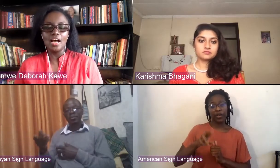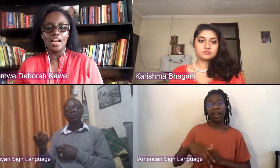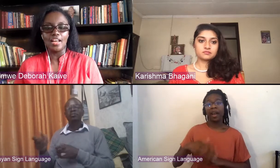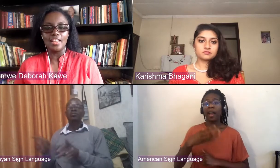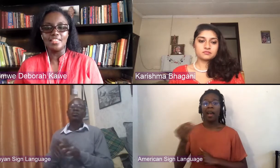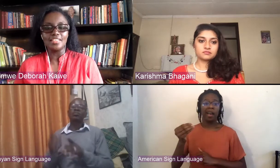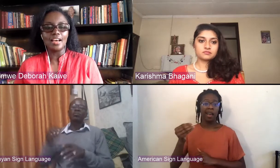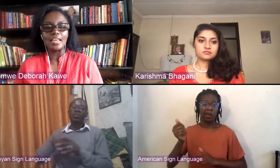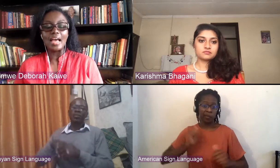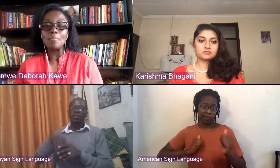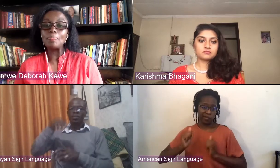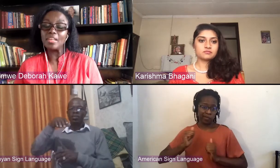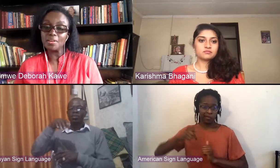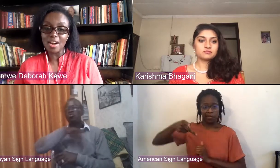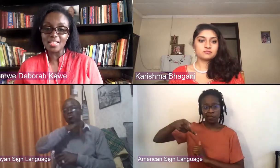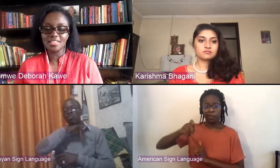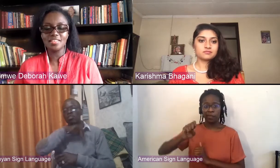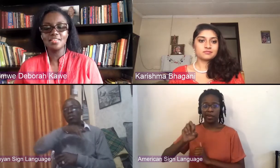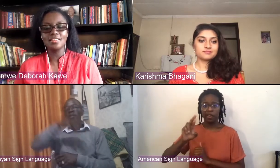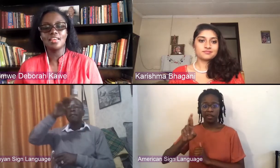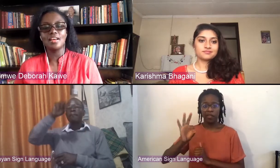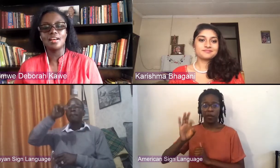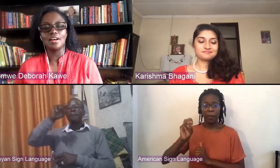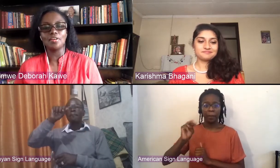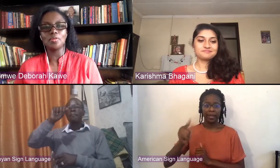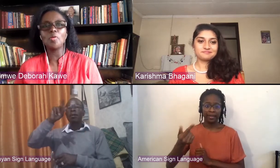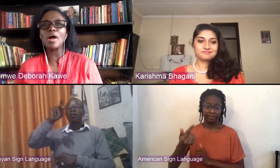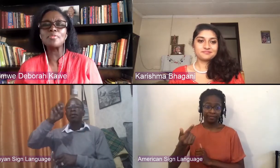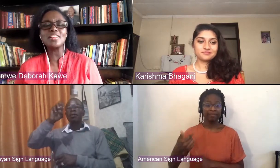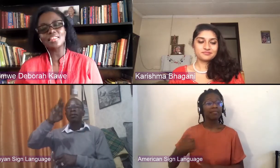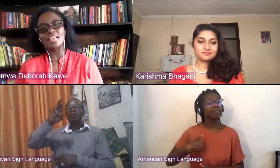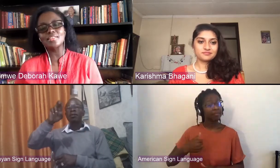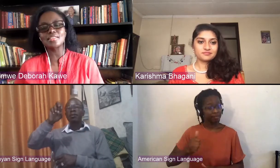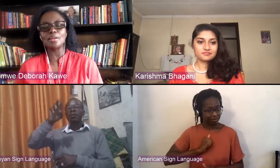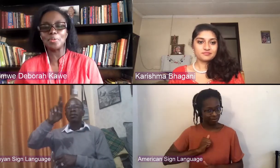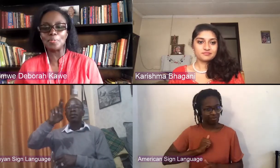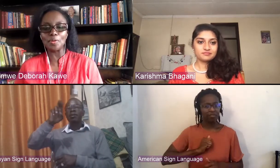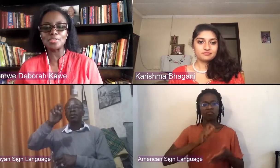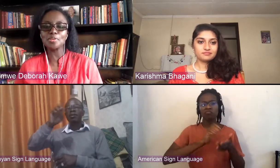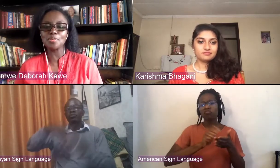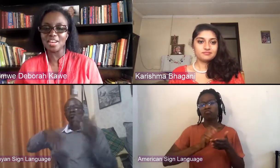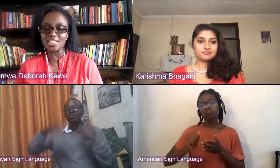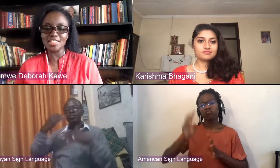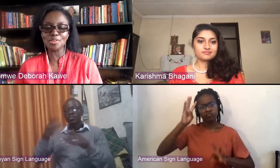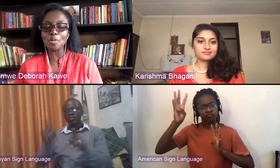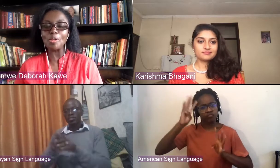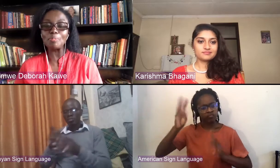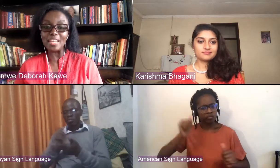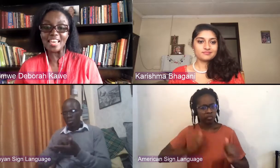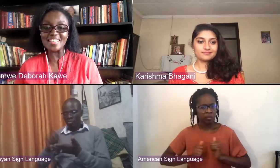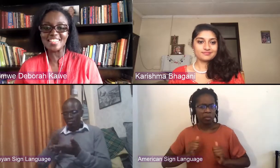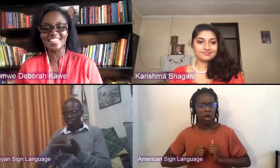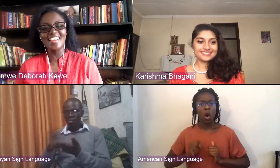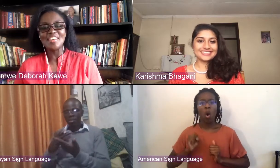And I am a playwright. Or I write things that people are so gracious to call plays.